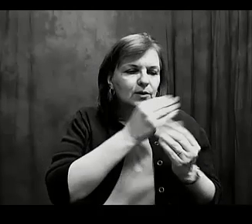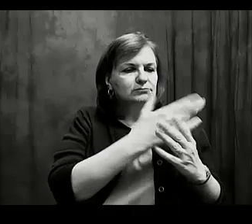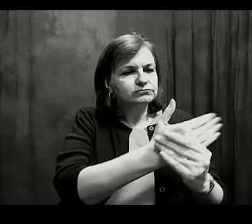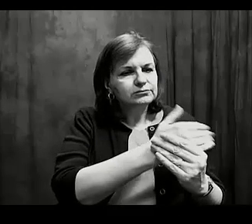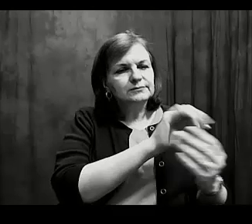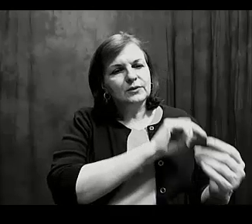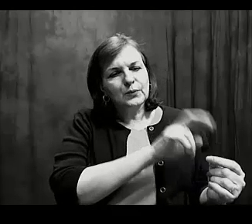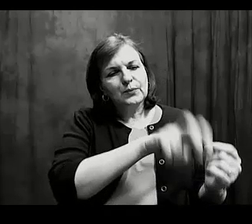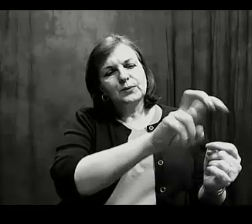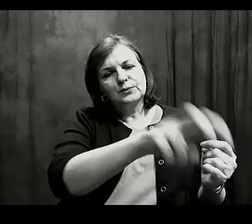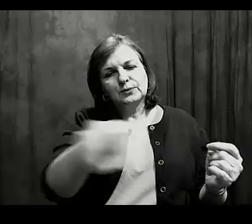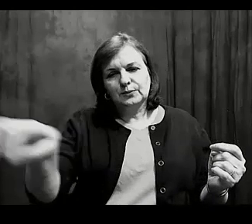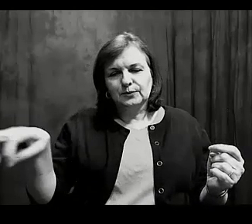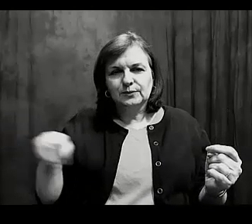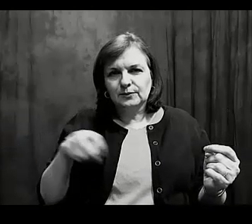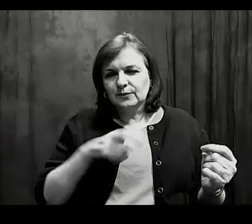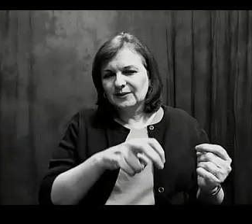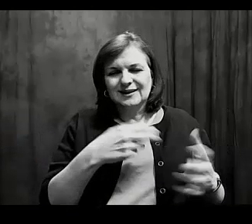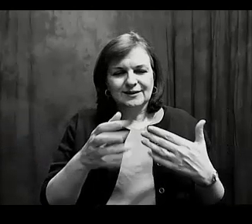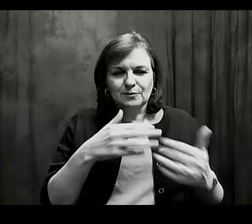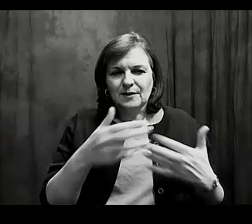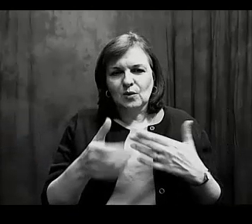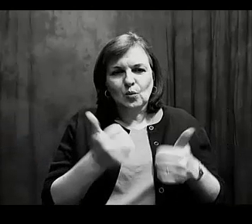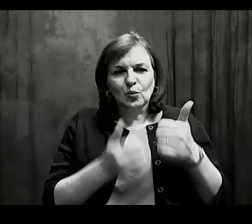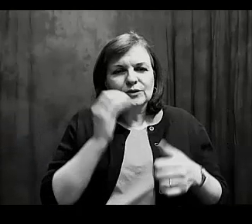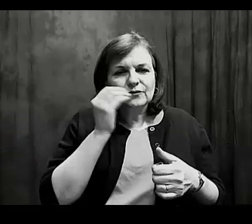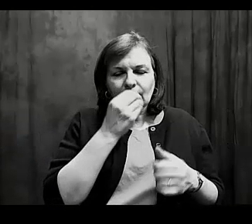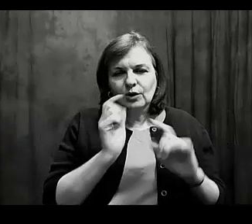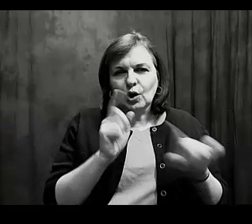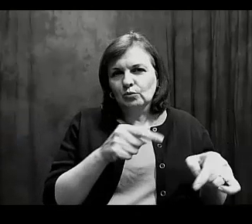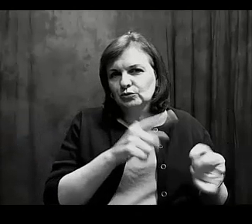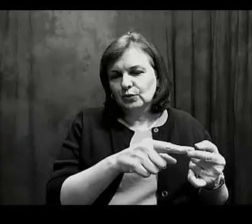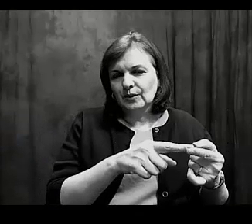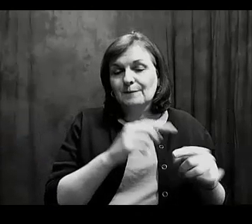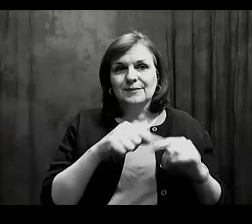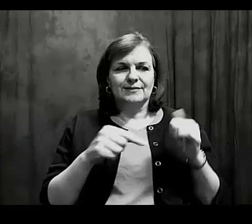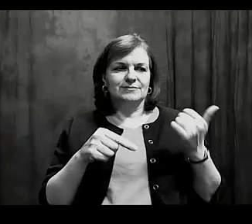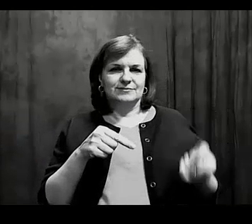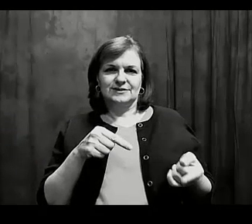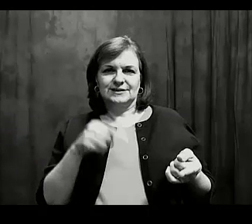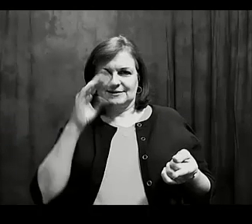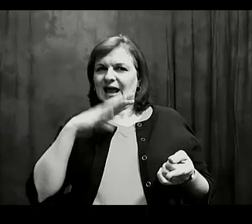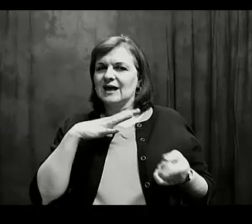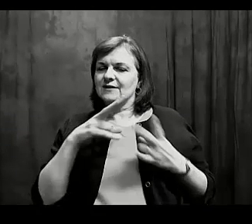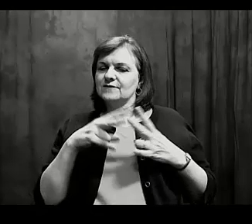pollinating or sitting on or eating from these guys very particular!